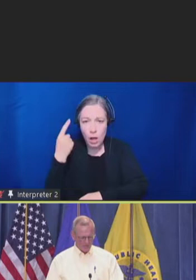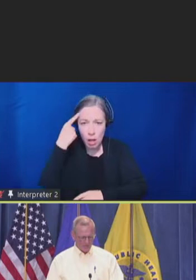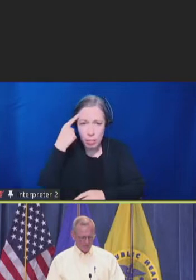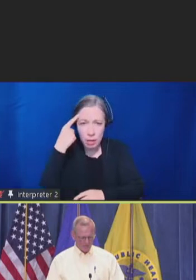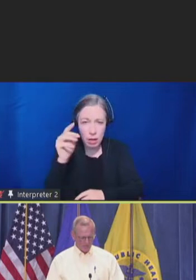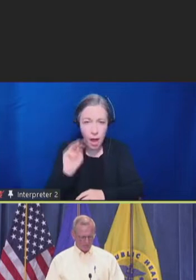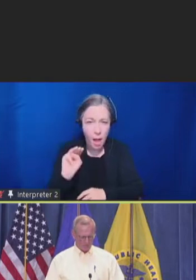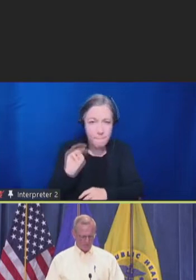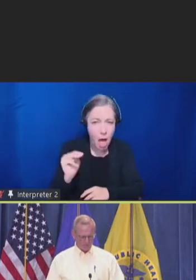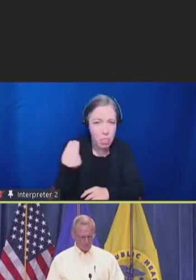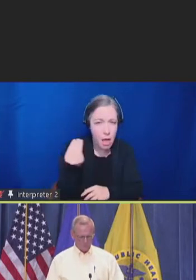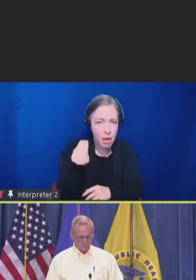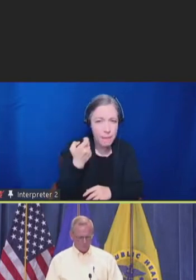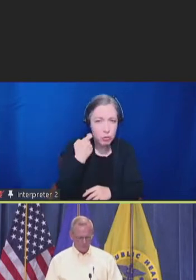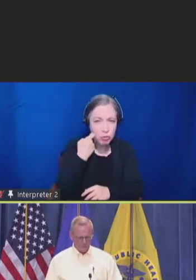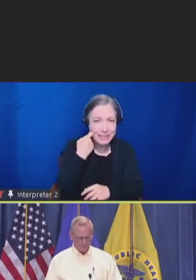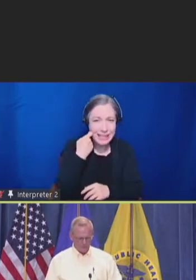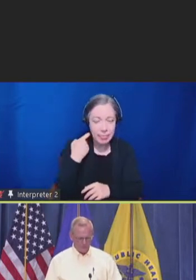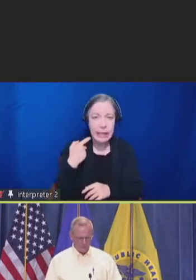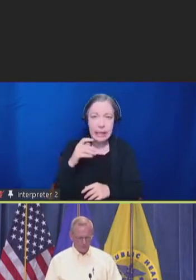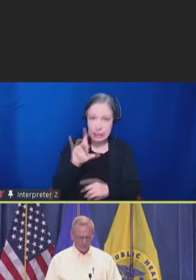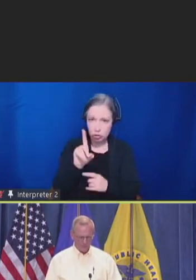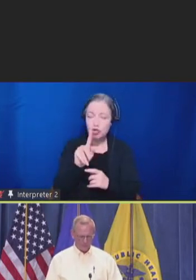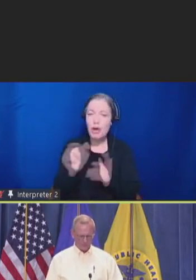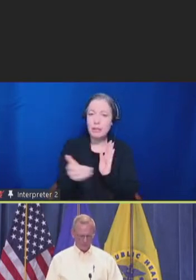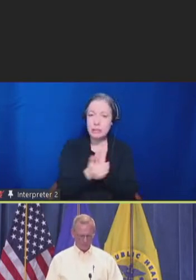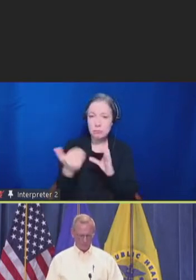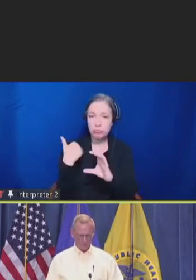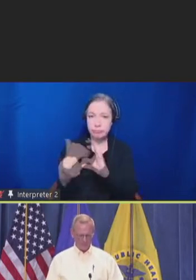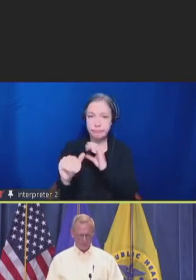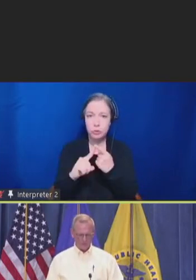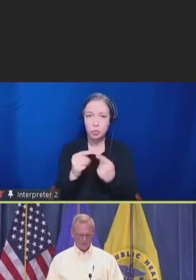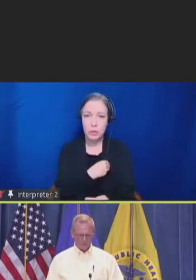If approved, this report will be submitted for publication in Public Health Reports,